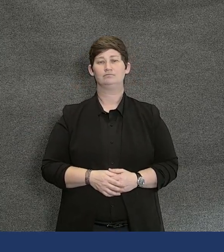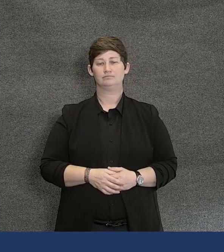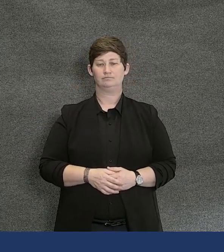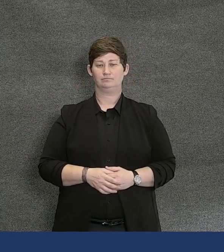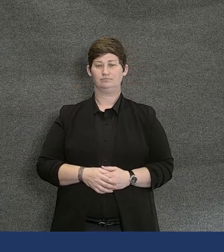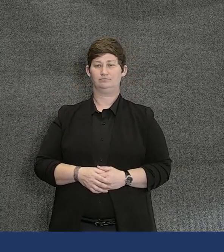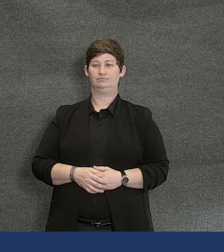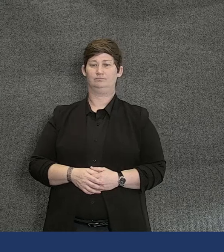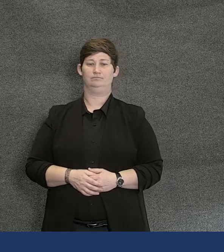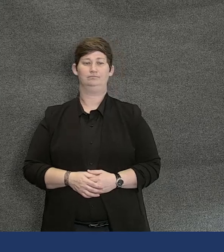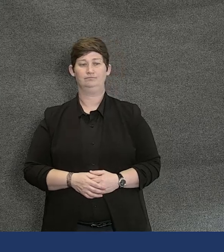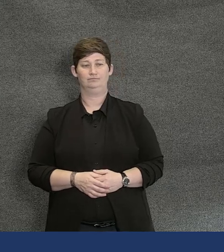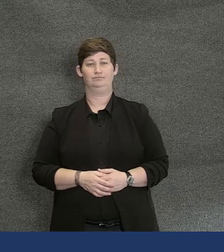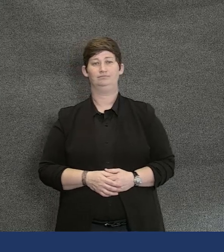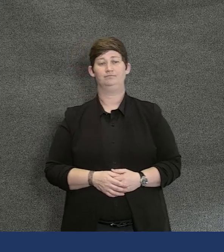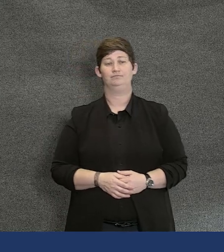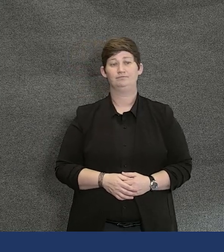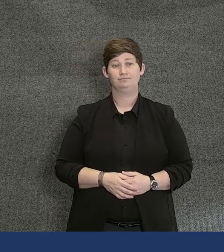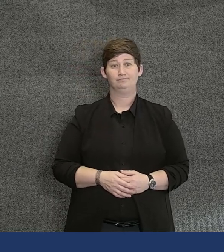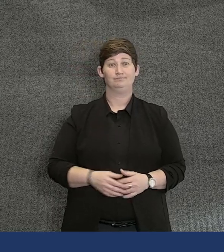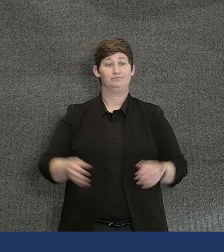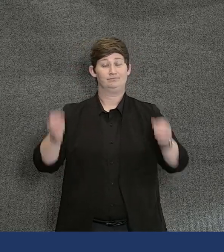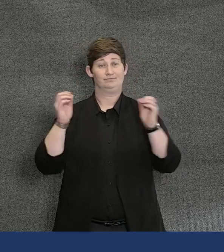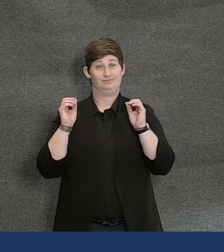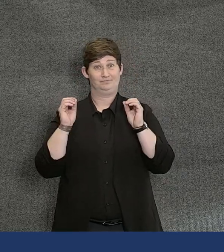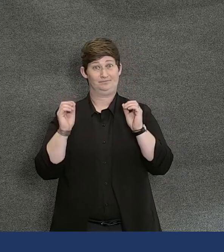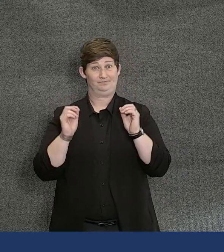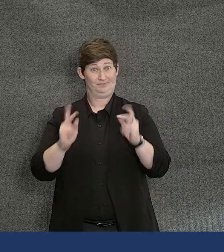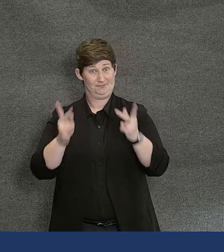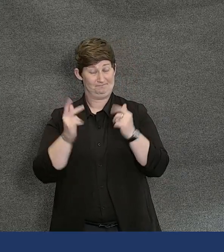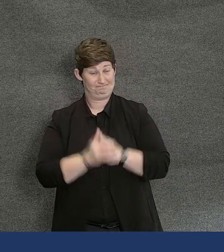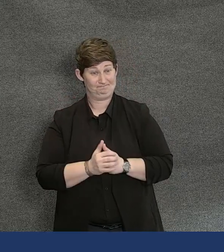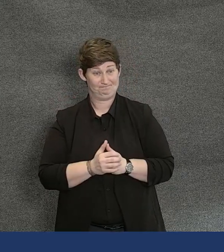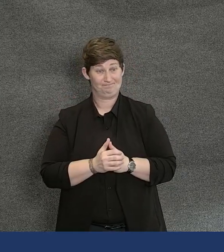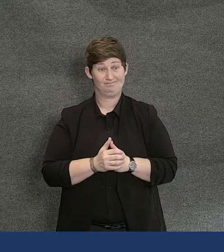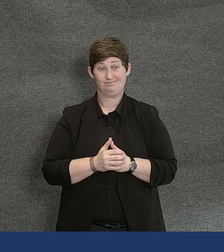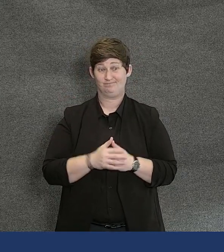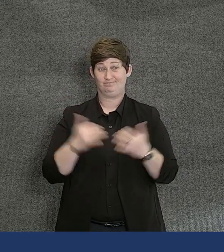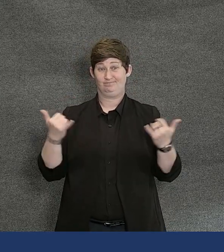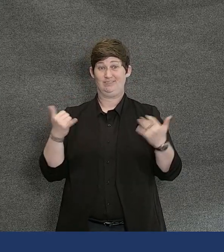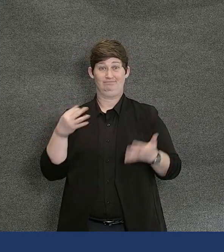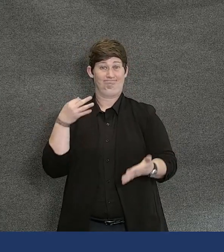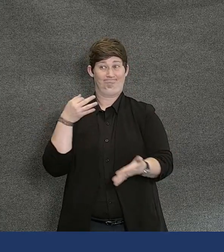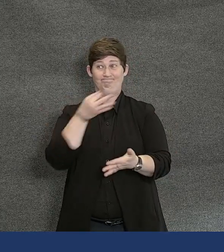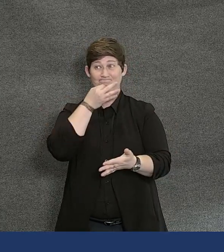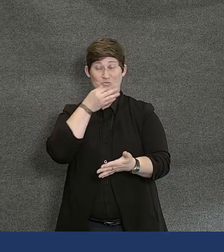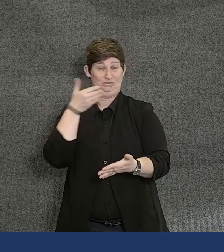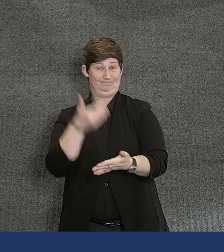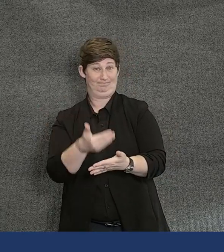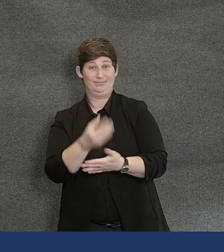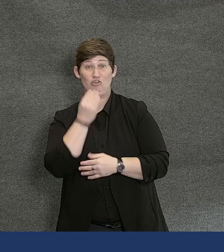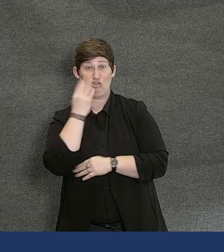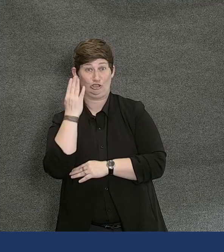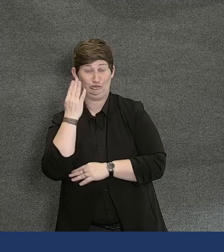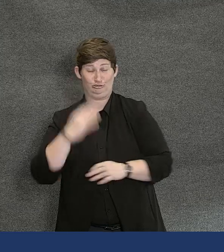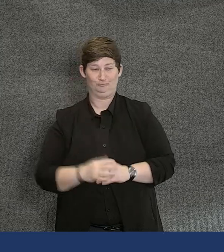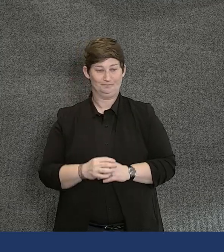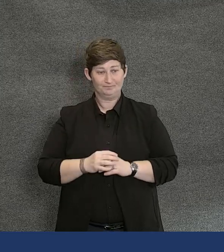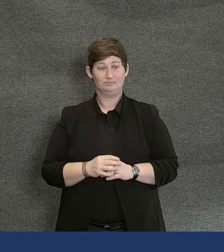OK. I am the only thing standing in your way of a lunch break, so I will make this super quick.